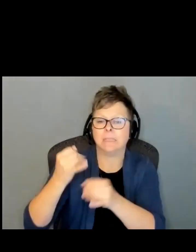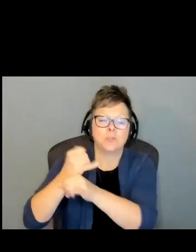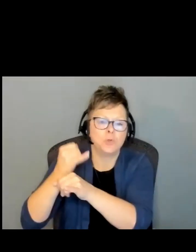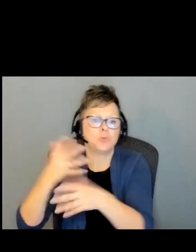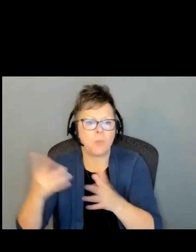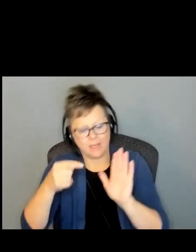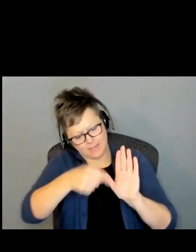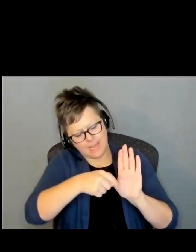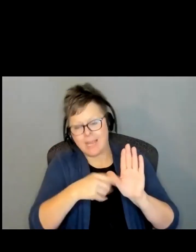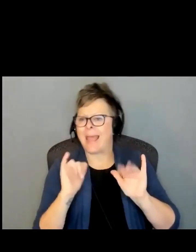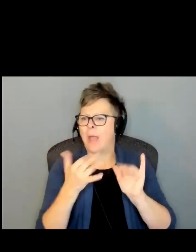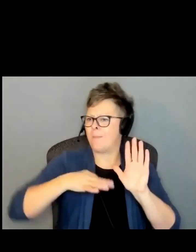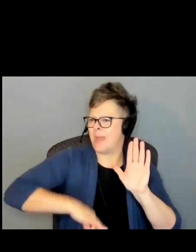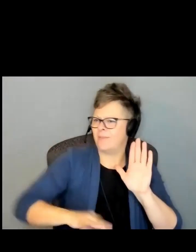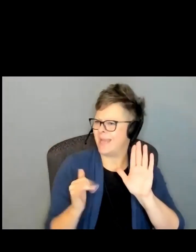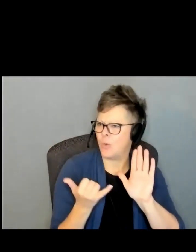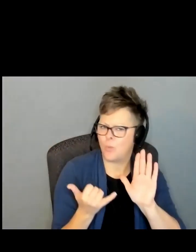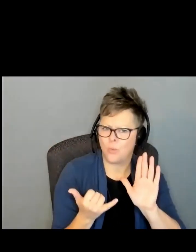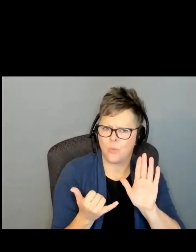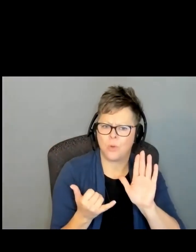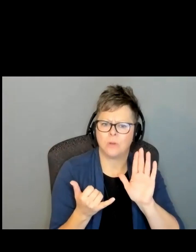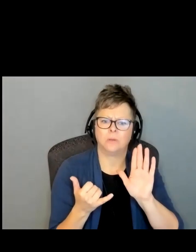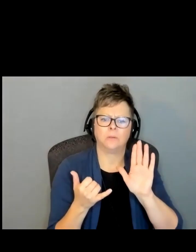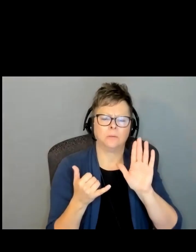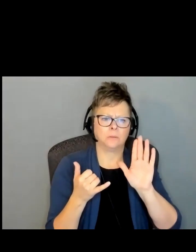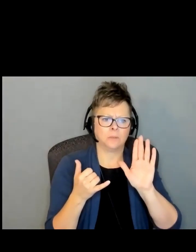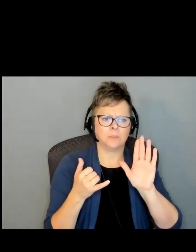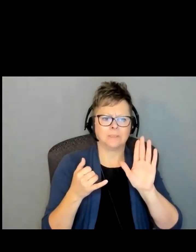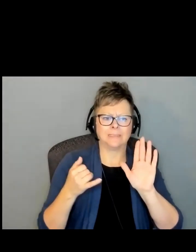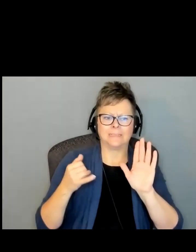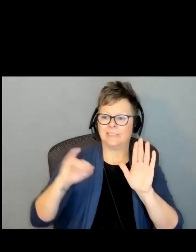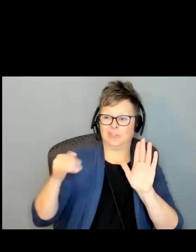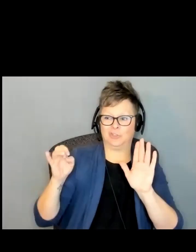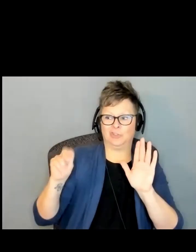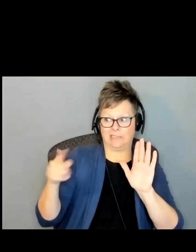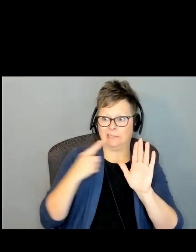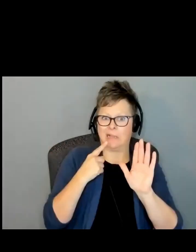institutions. And Jen you just spoke earlier about, you know, one of the takeaways is establishing